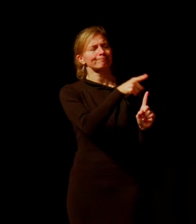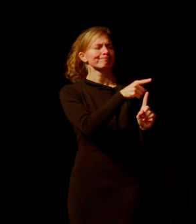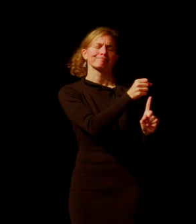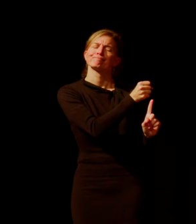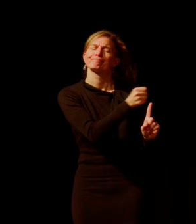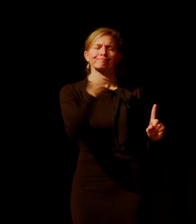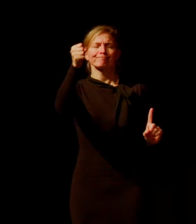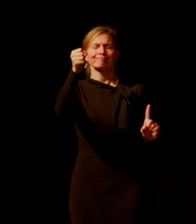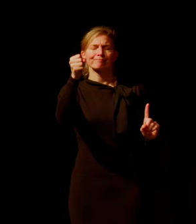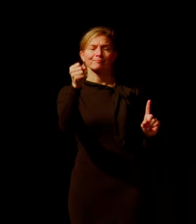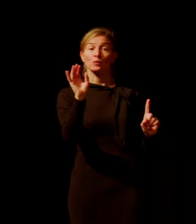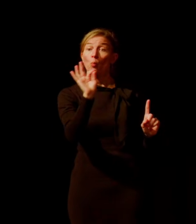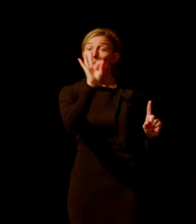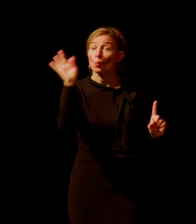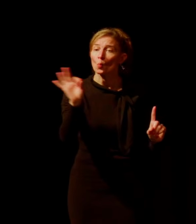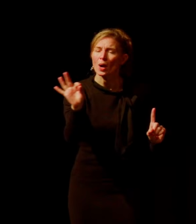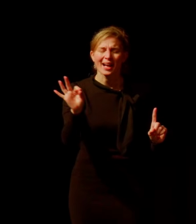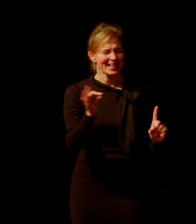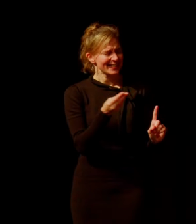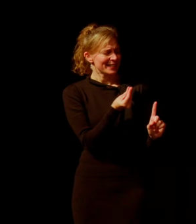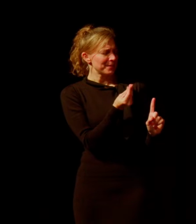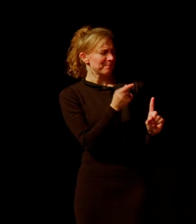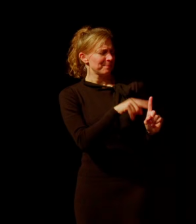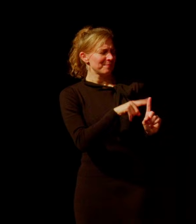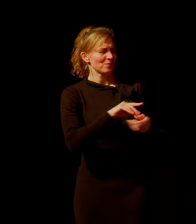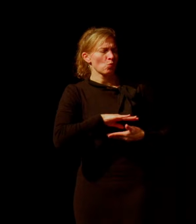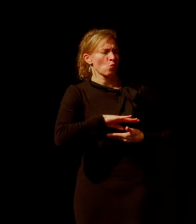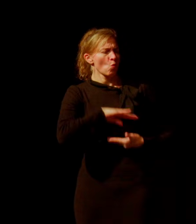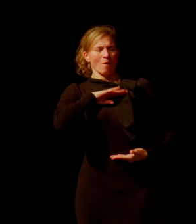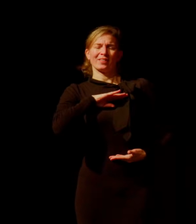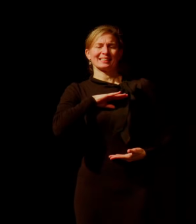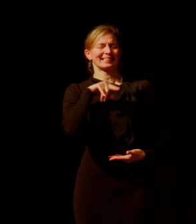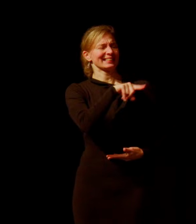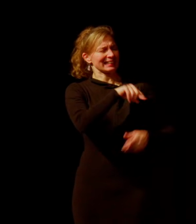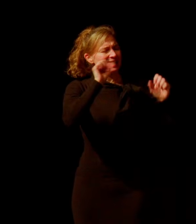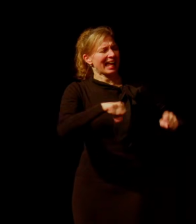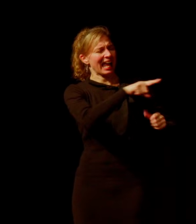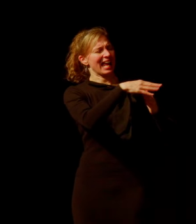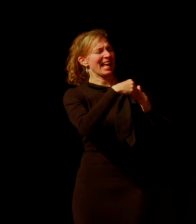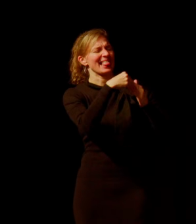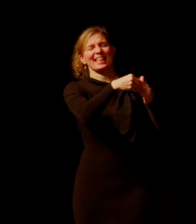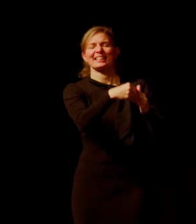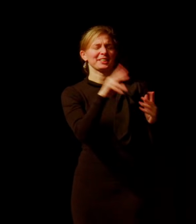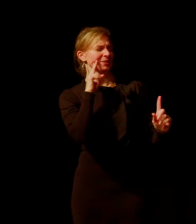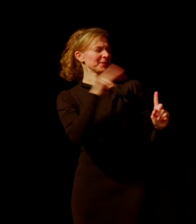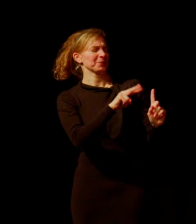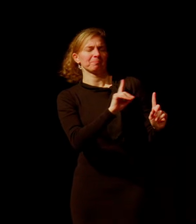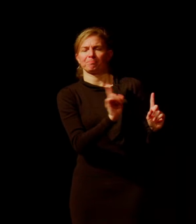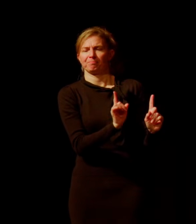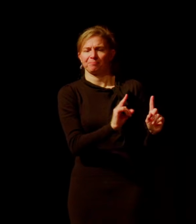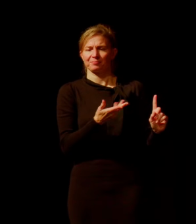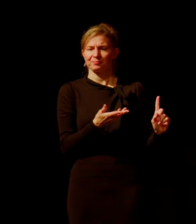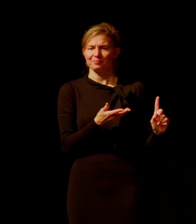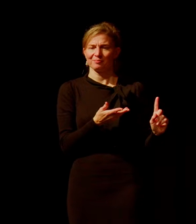And every time when she heard this, her confidence chipped away a little bit more. Eventually, she told herself,